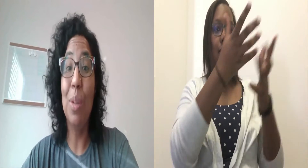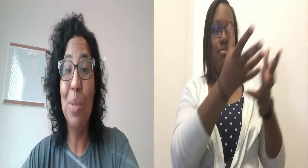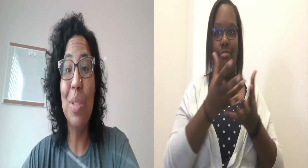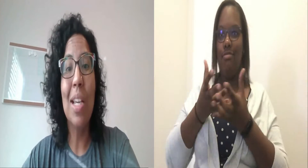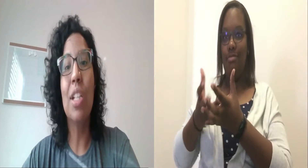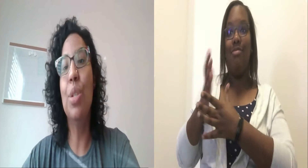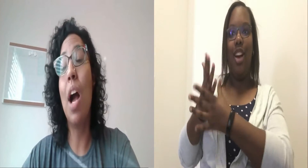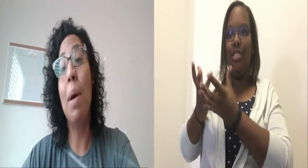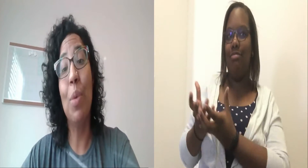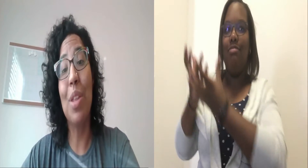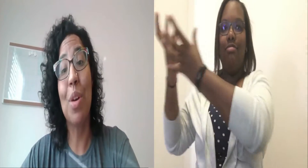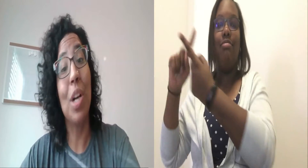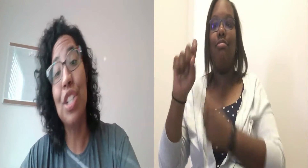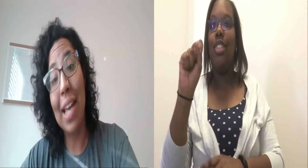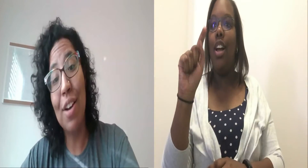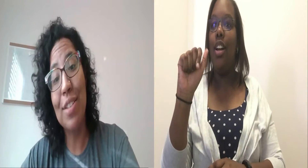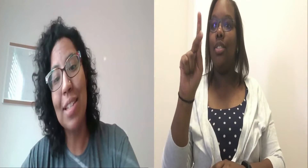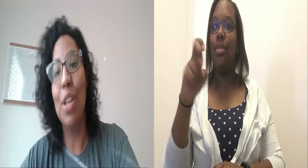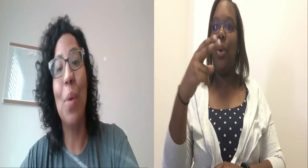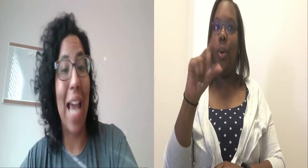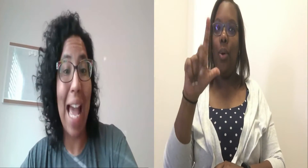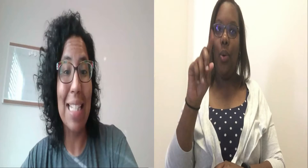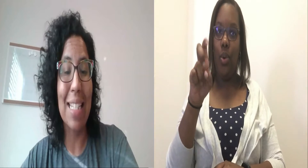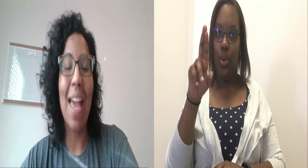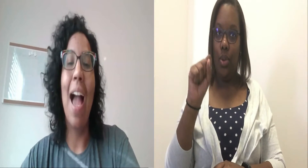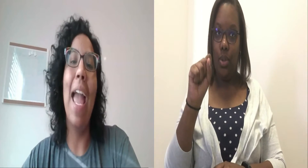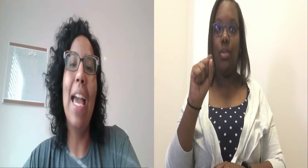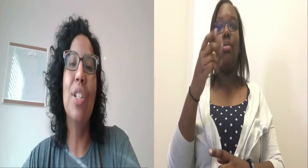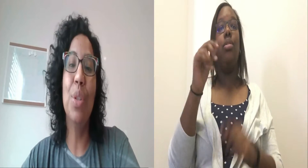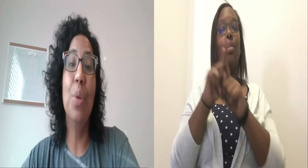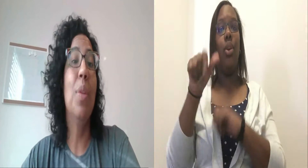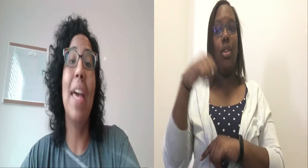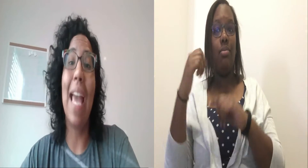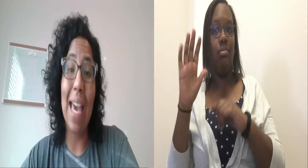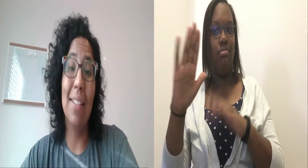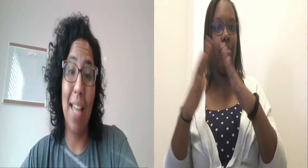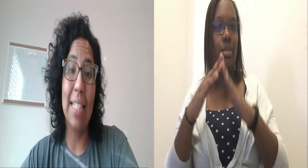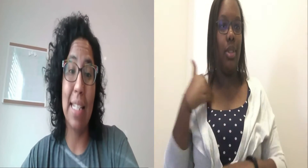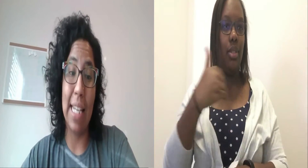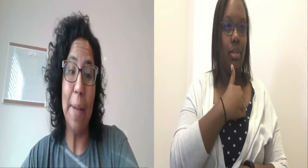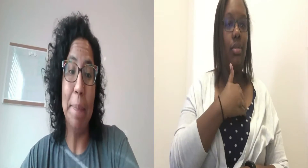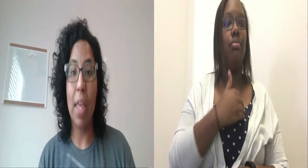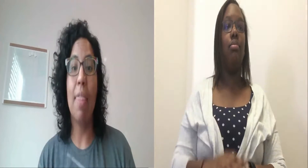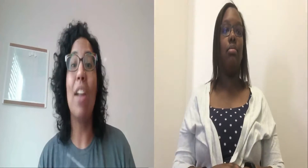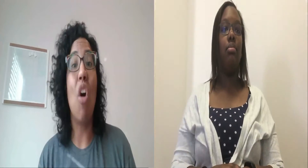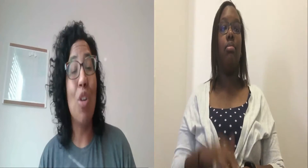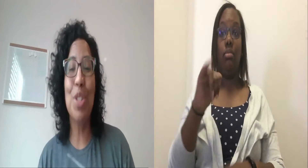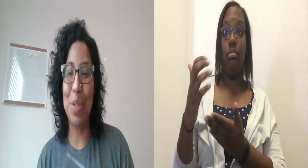use to come up with questionnaires that you want to ask and to then analyze the data that also